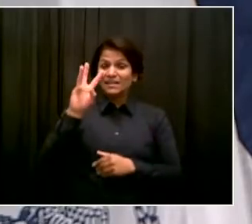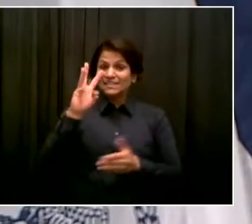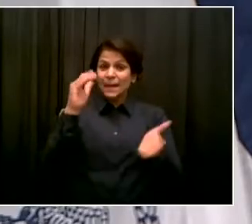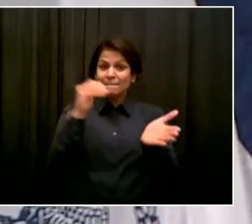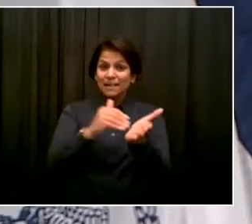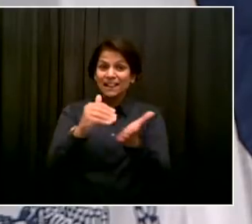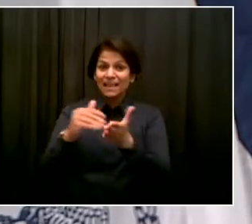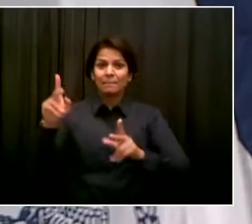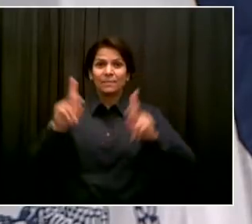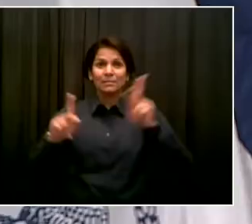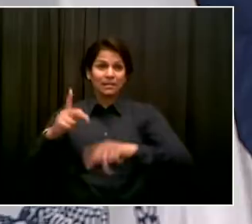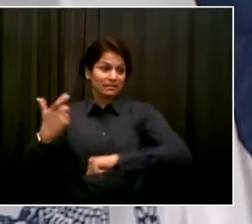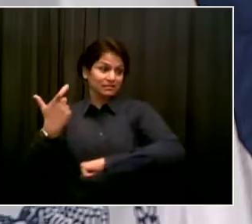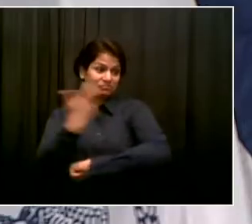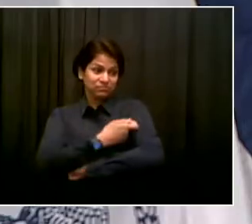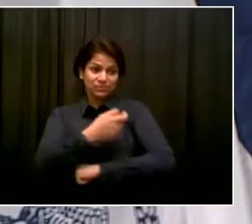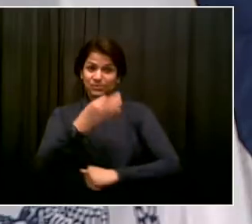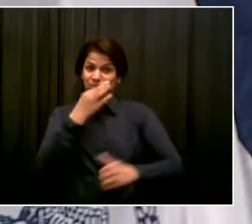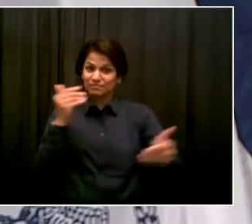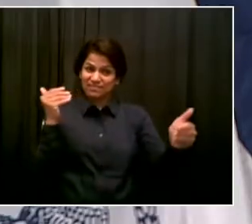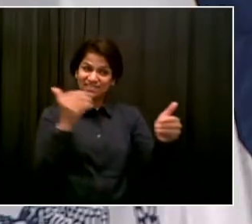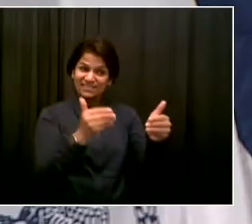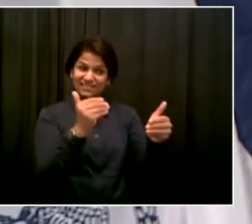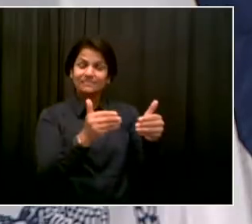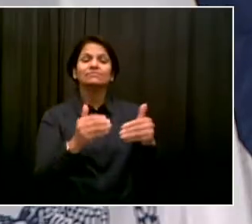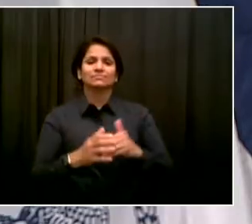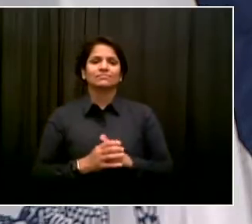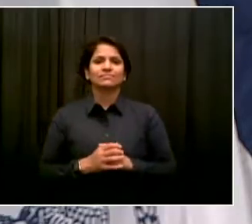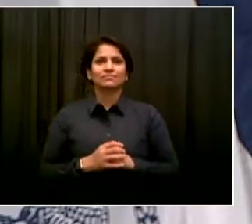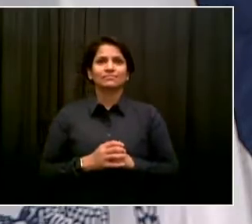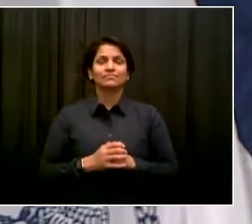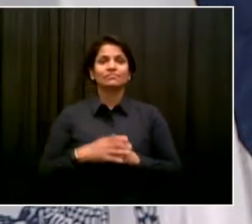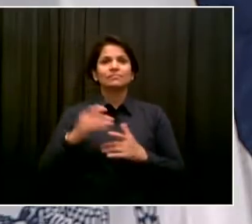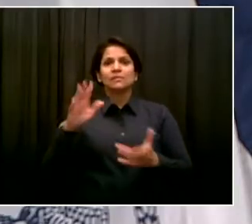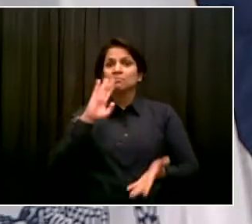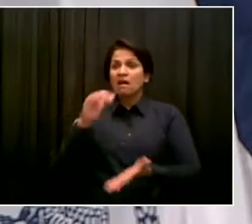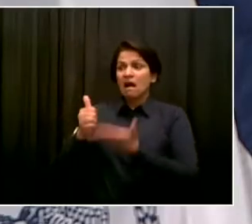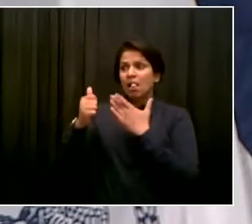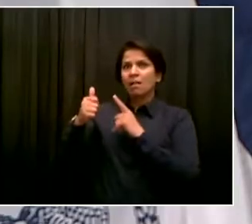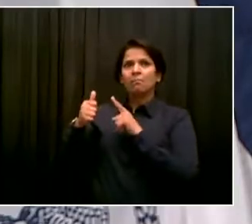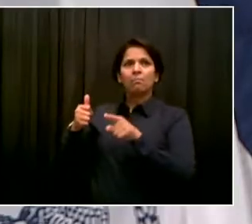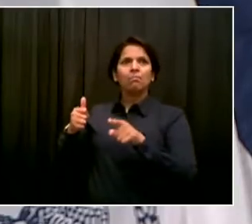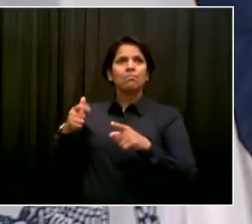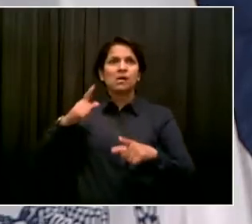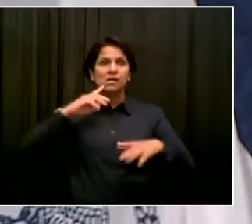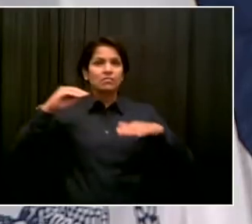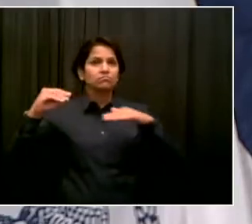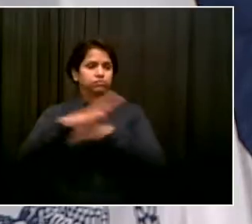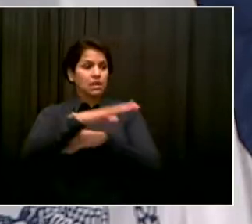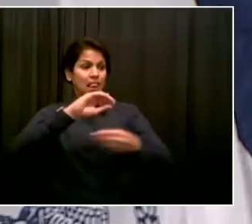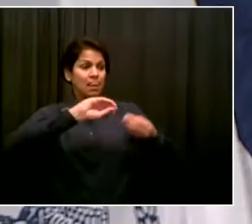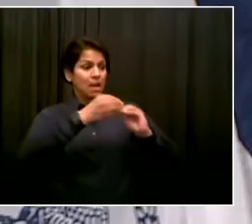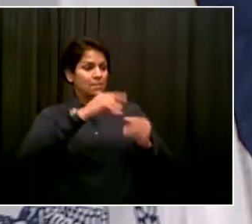VACCINATION, FRSIT AND FORE MOST. WE'RE TALKING CLOSE TO 6 MILLION